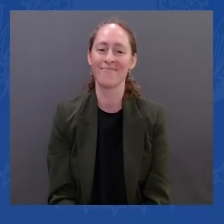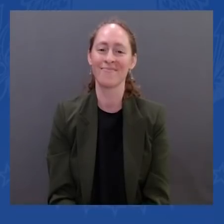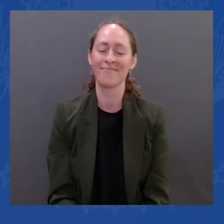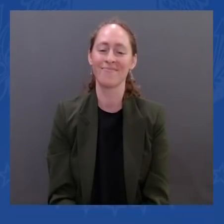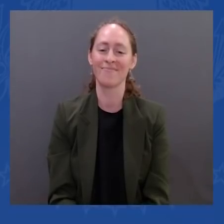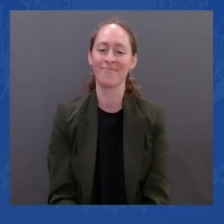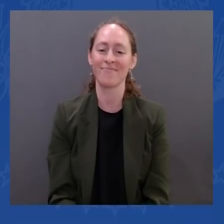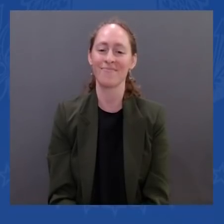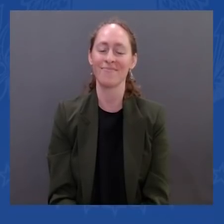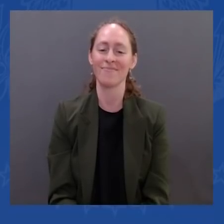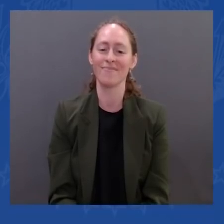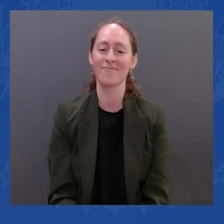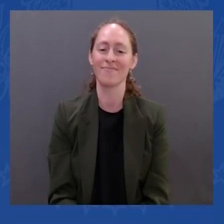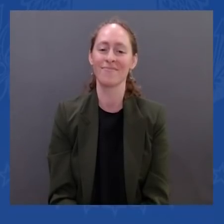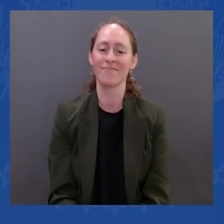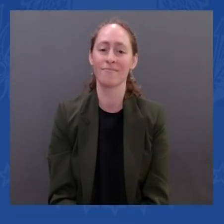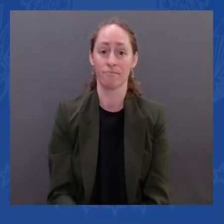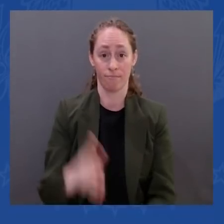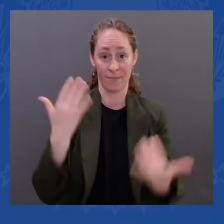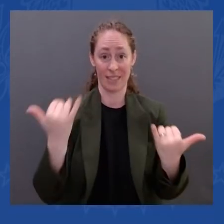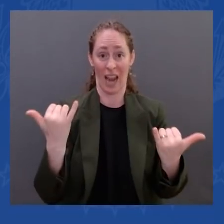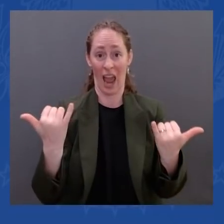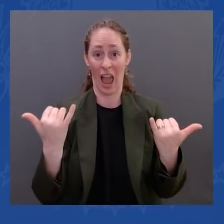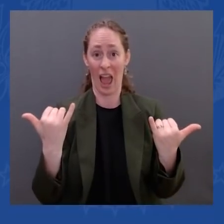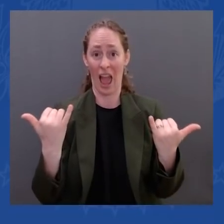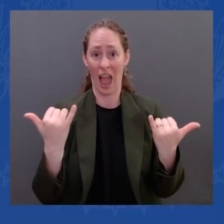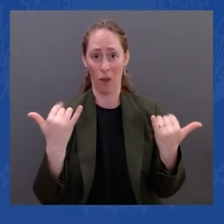and the heightened risk of use of weapons of mass destruction,